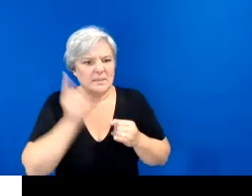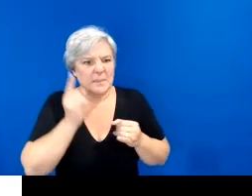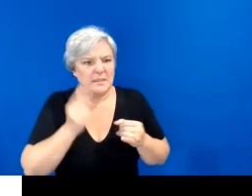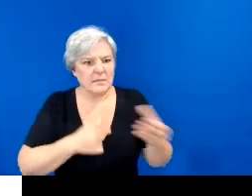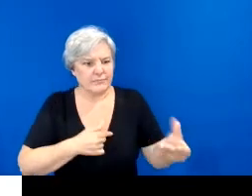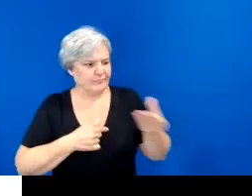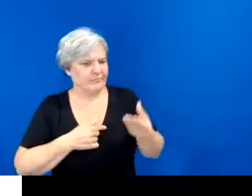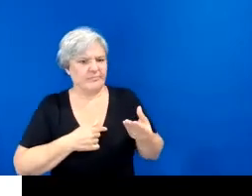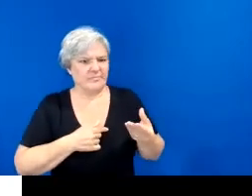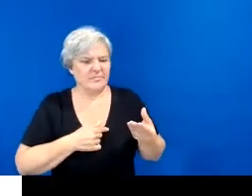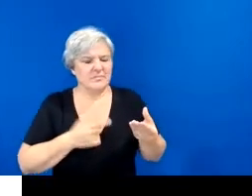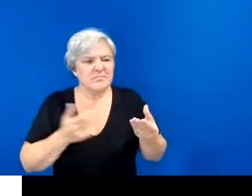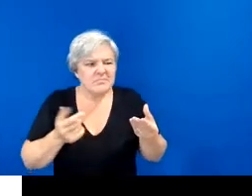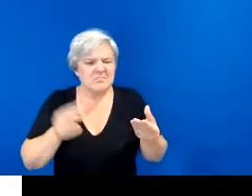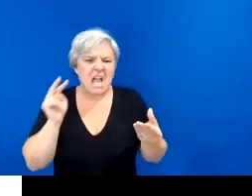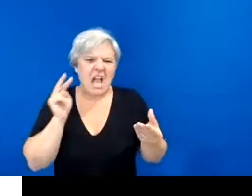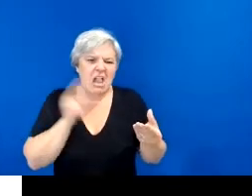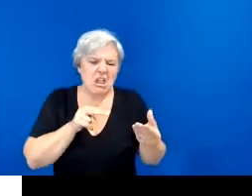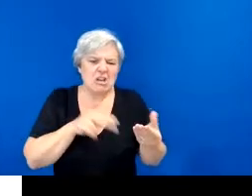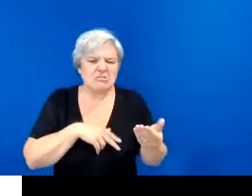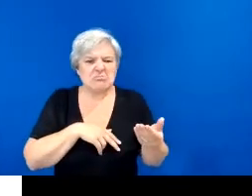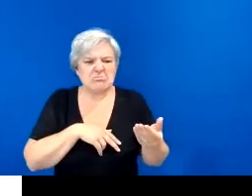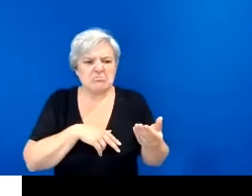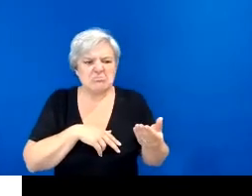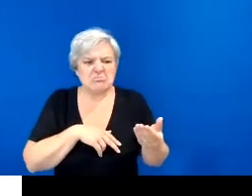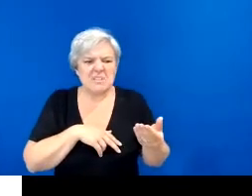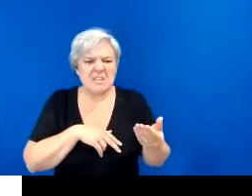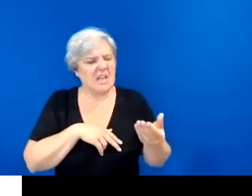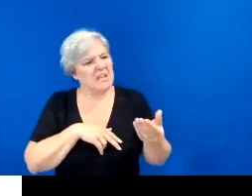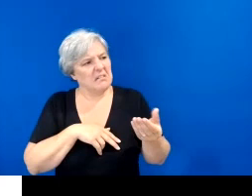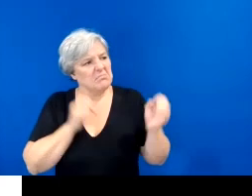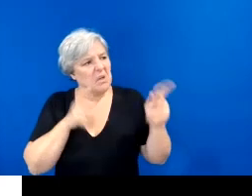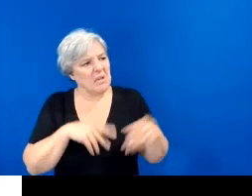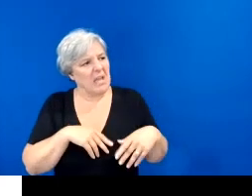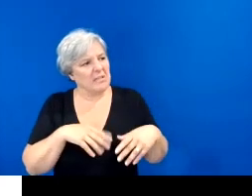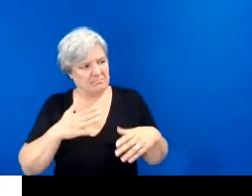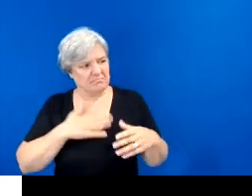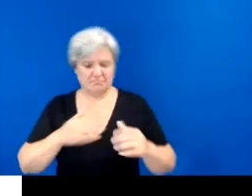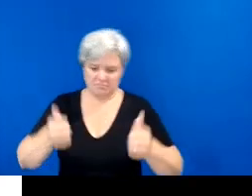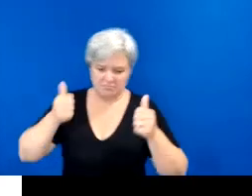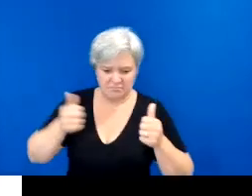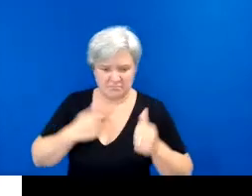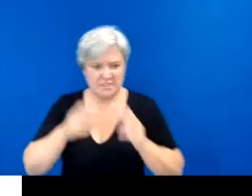I was given this textbook. I just said, Oh, okay, here's my textbook. I'm going to start with chapter one.